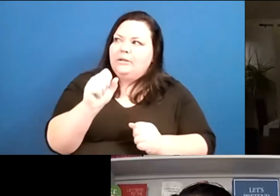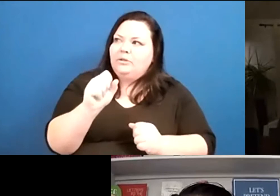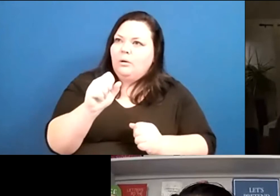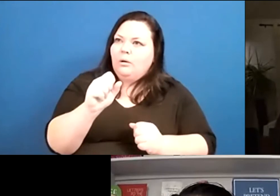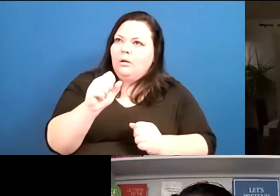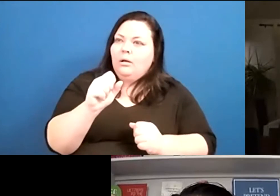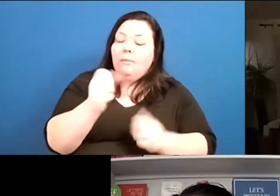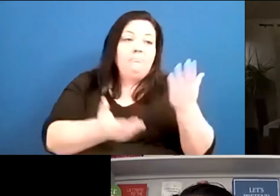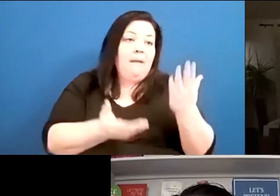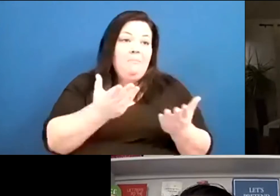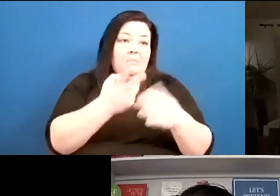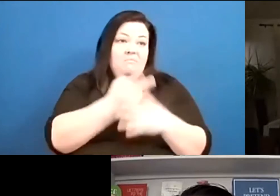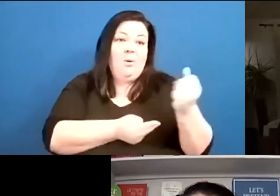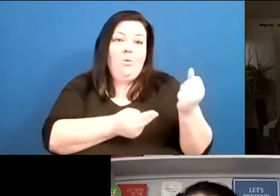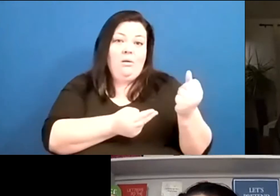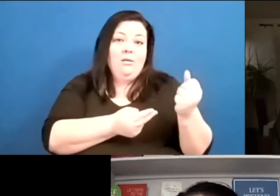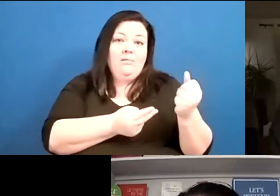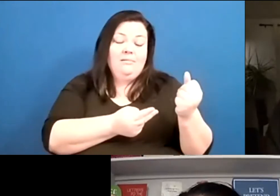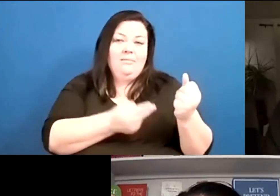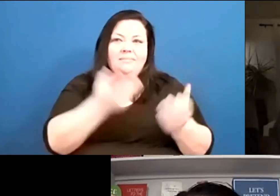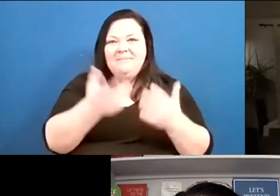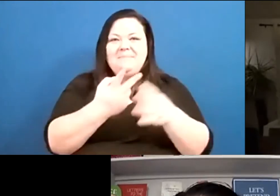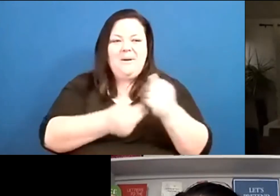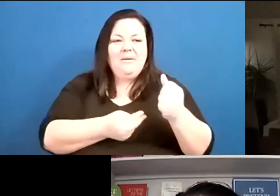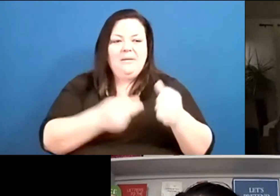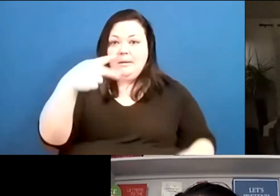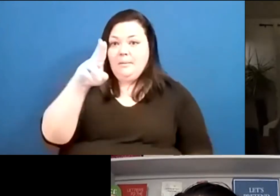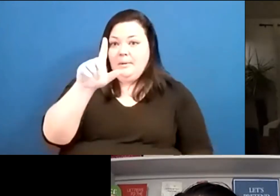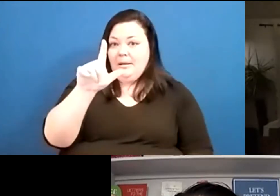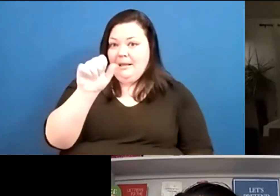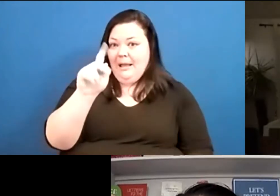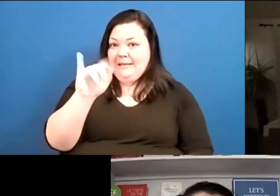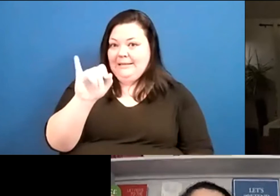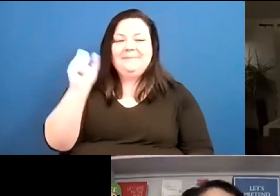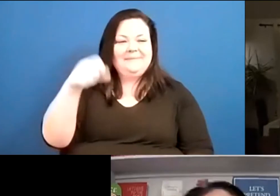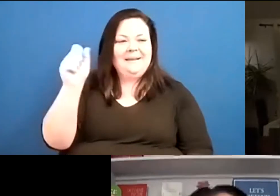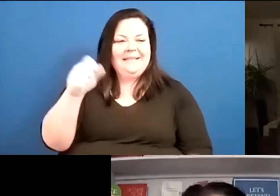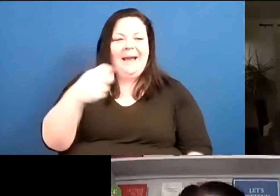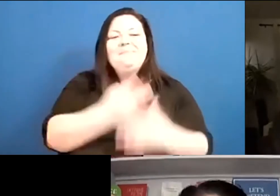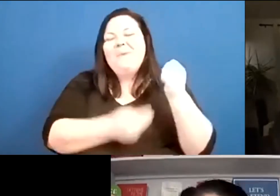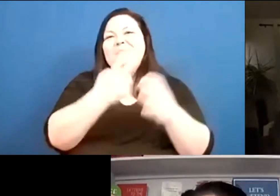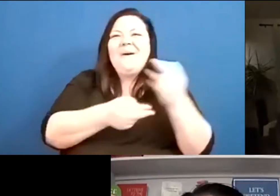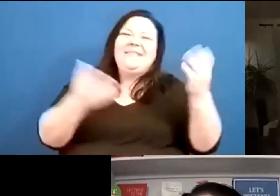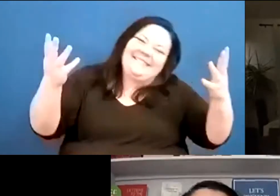probably both, um --Probably both, Pulaski? -Yeah yeah -Yeah both, okay, maybe not